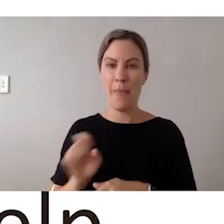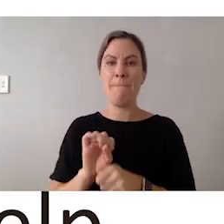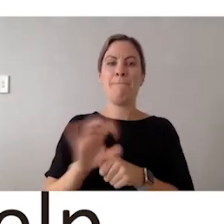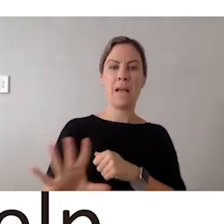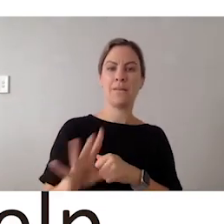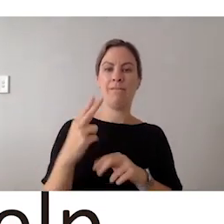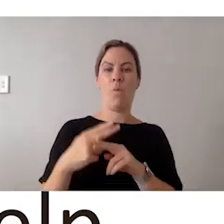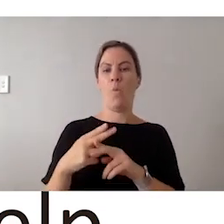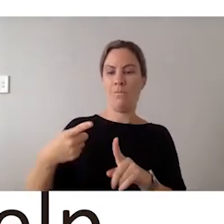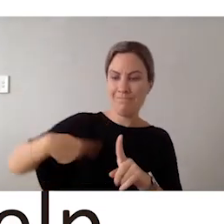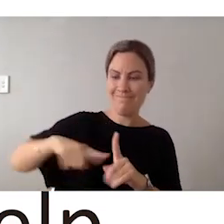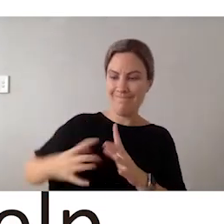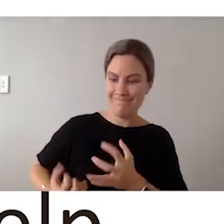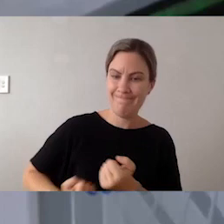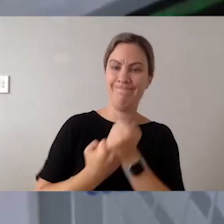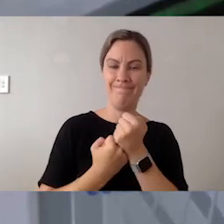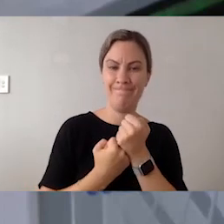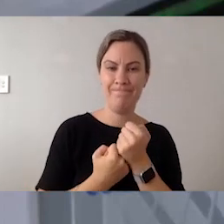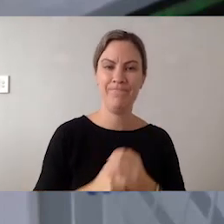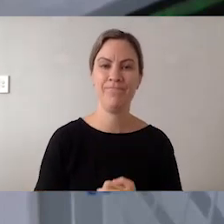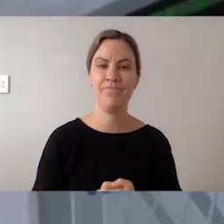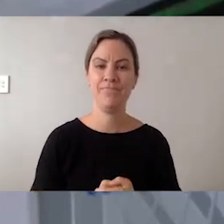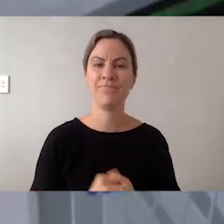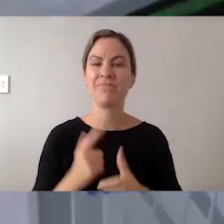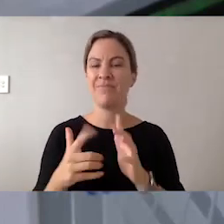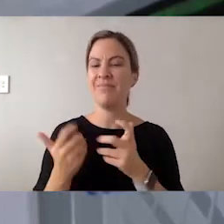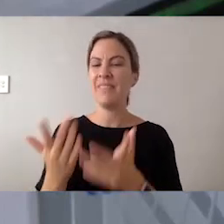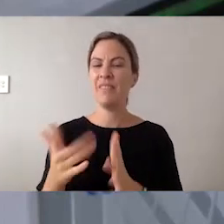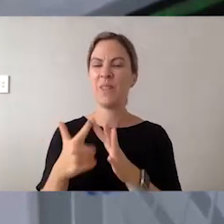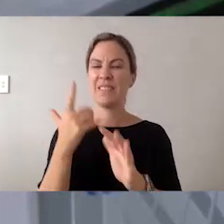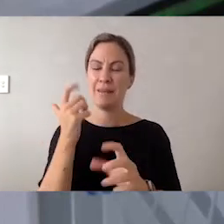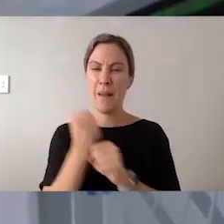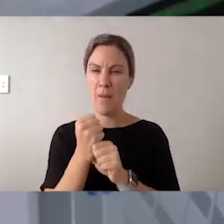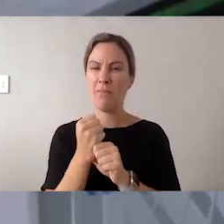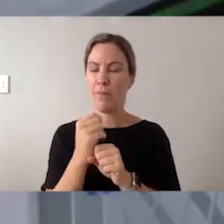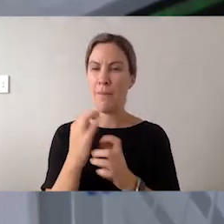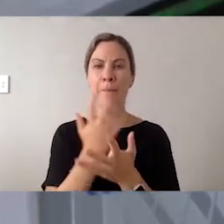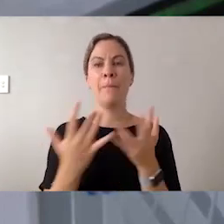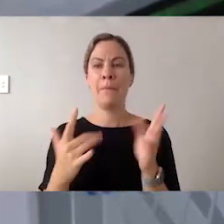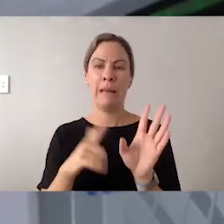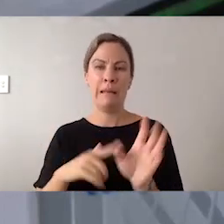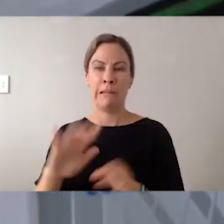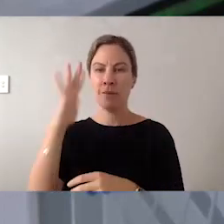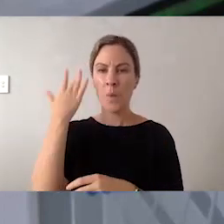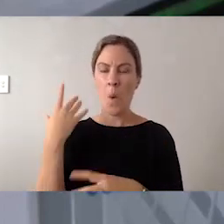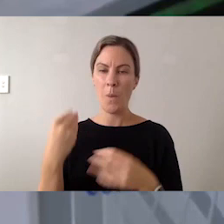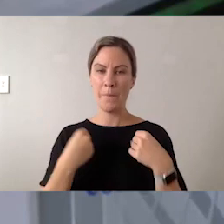our best. Le let me give you an example that happened -- Let me give you an example that happened many years ago as a business. Continental